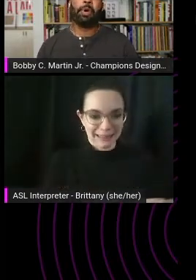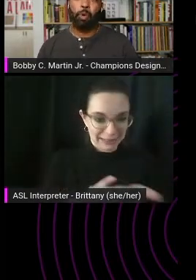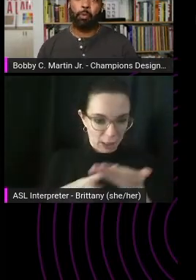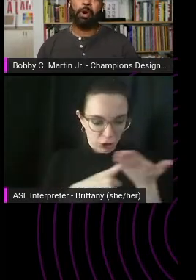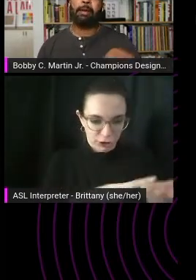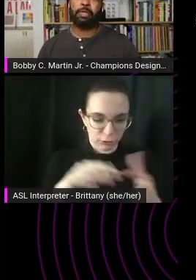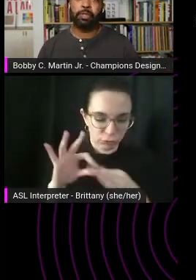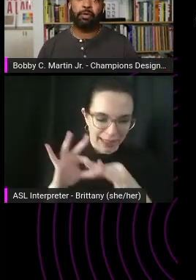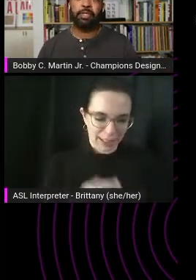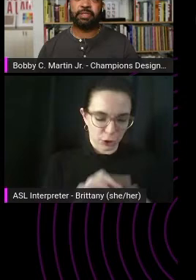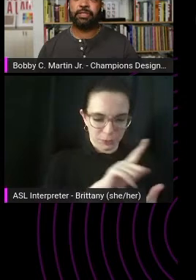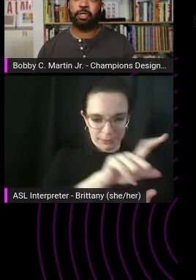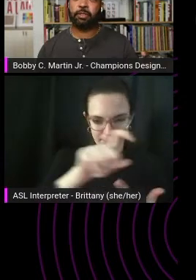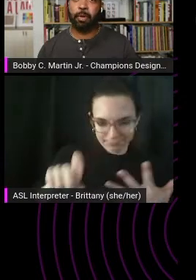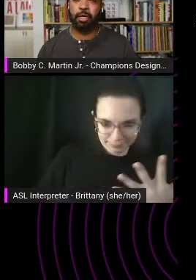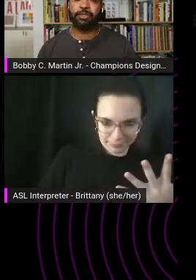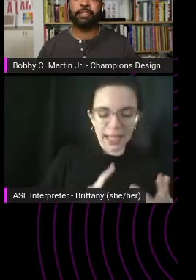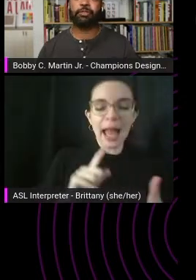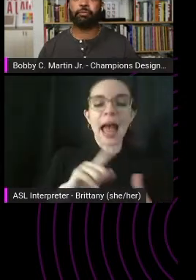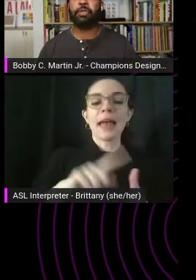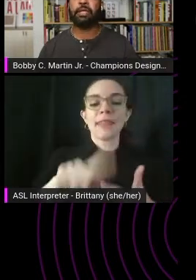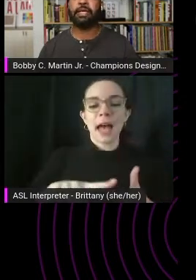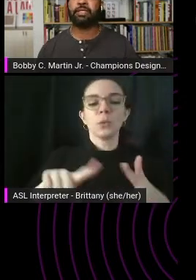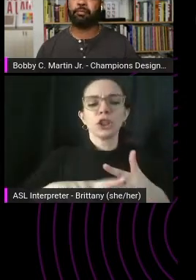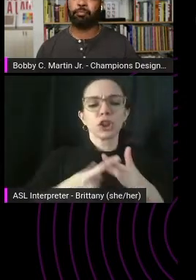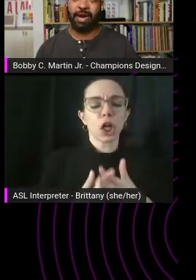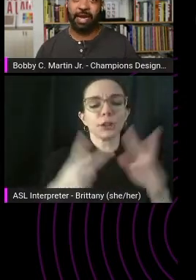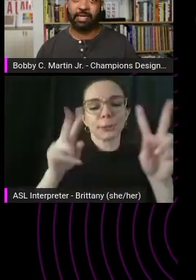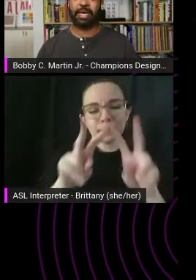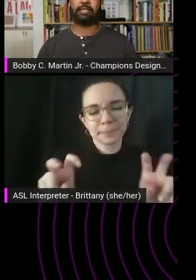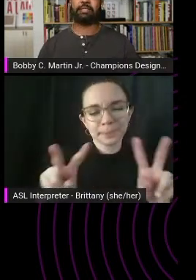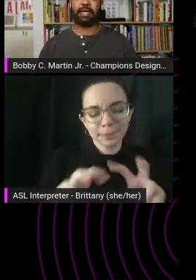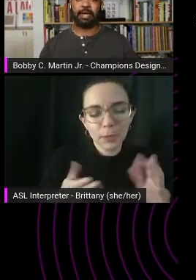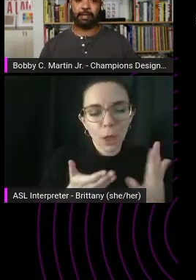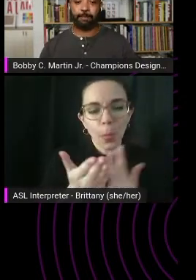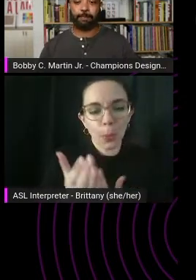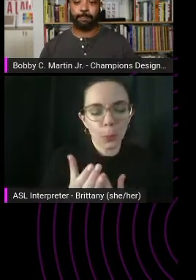But what we're able to do is then start to parse these through the lens of brand and design.